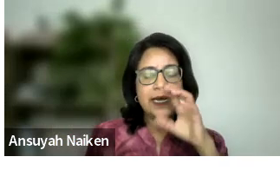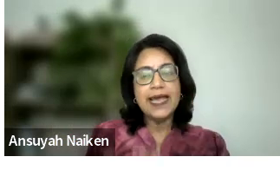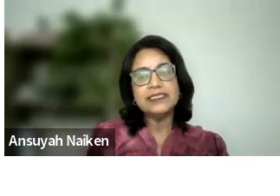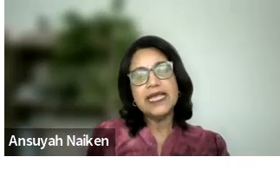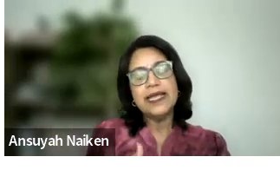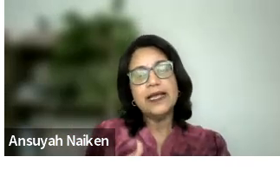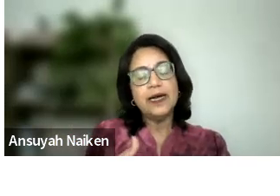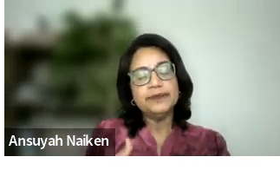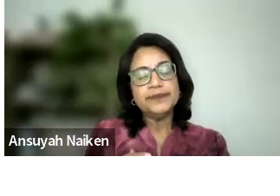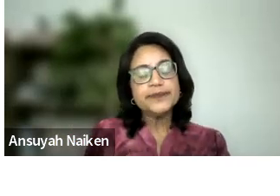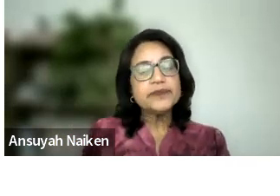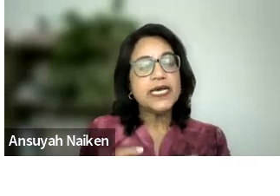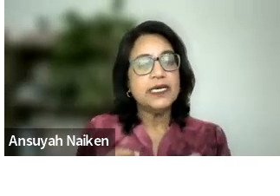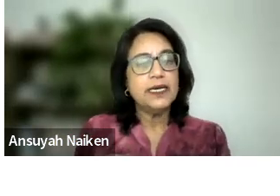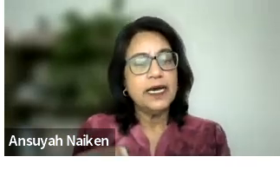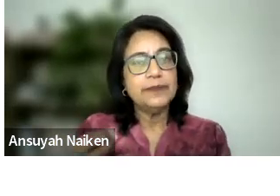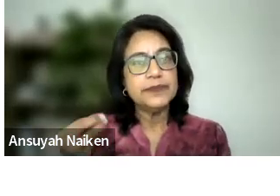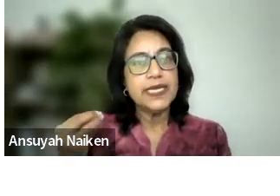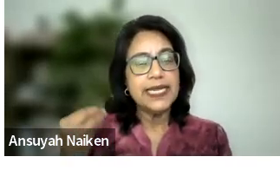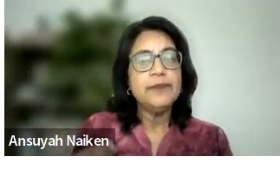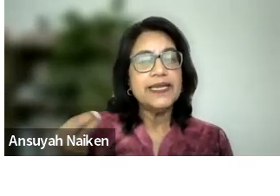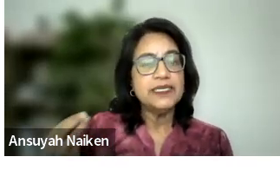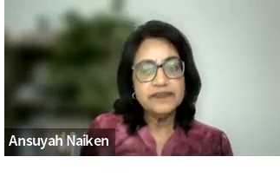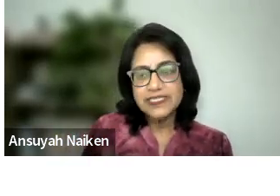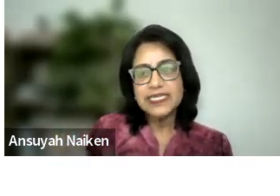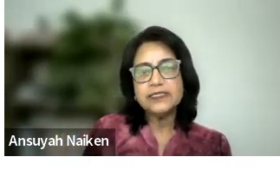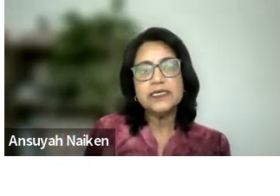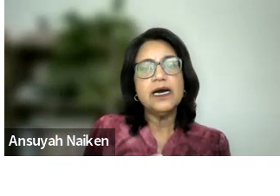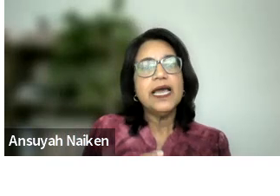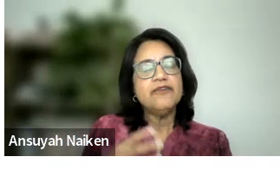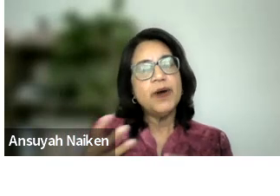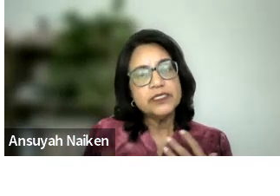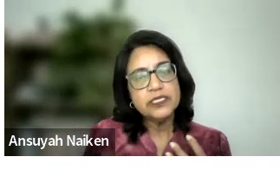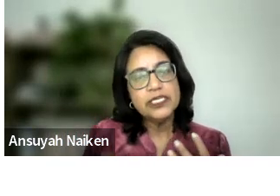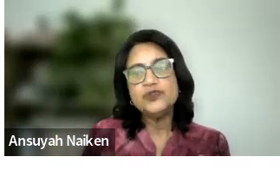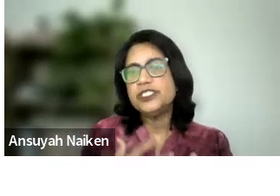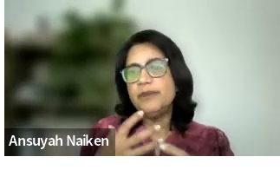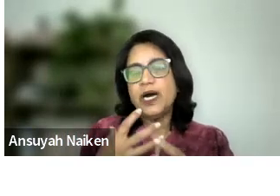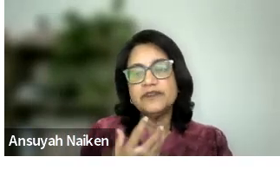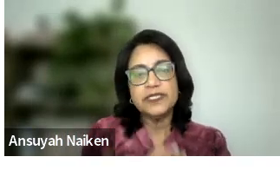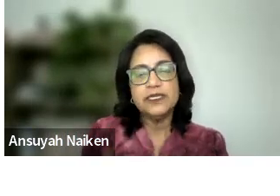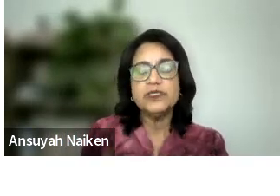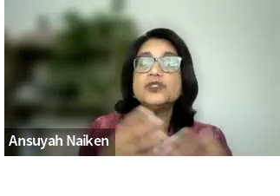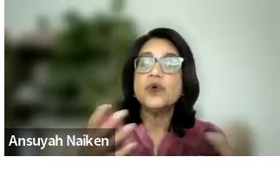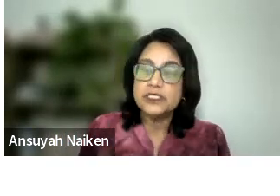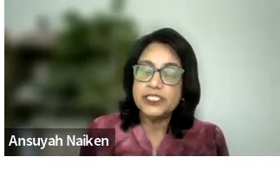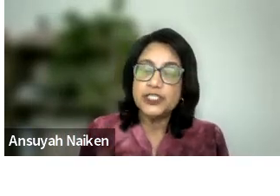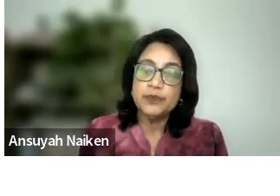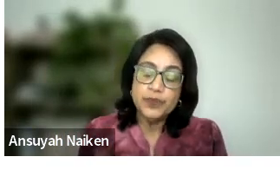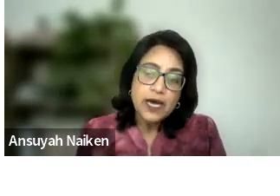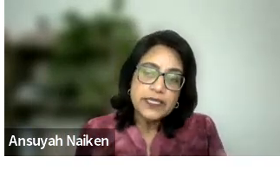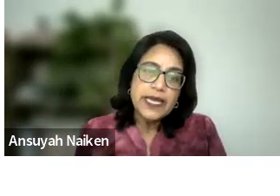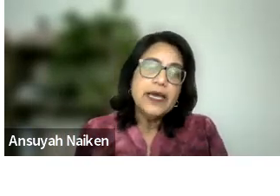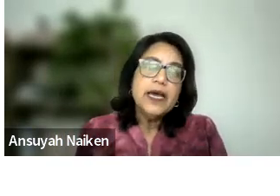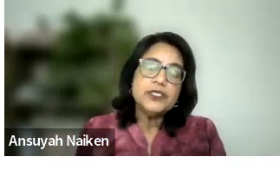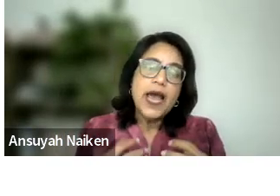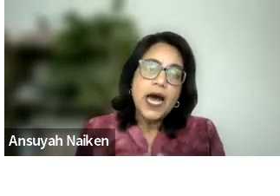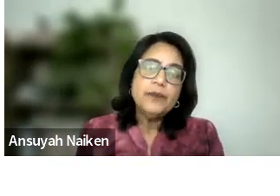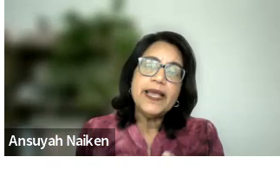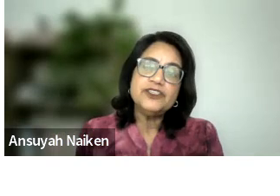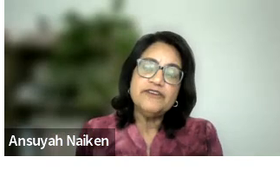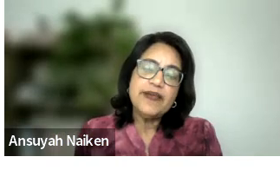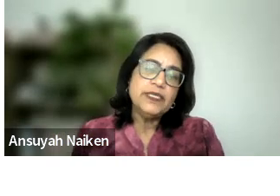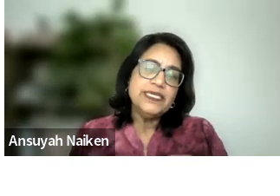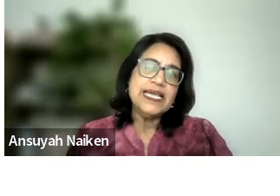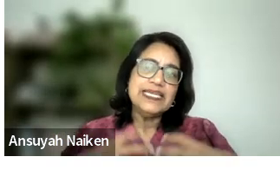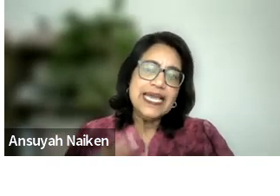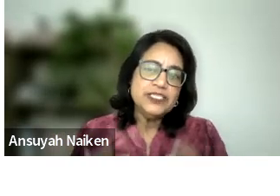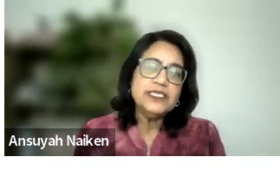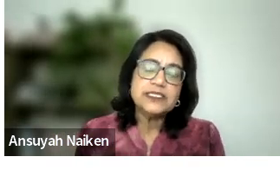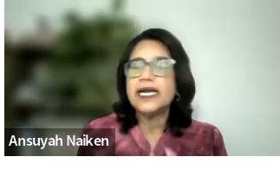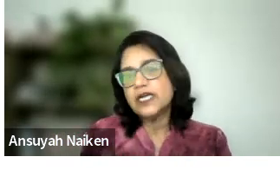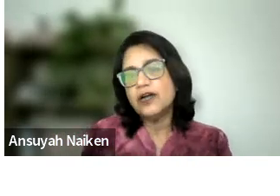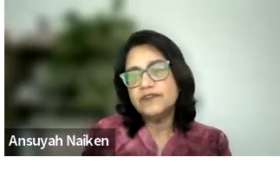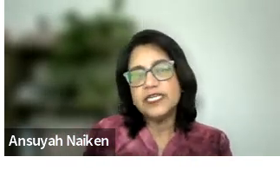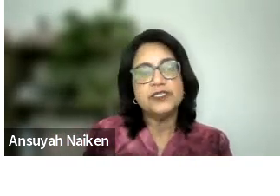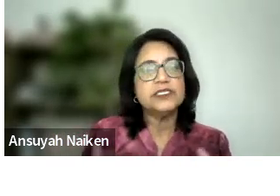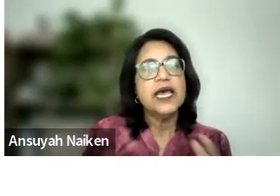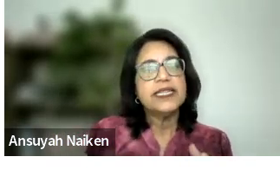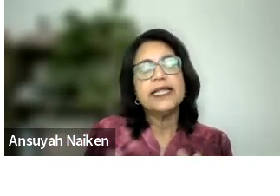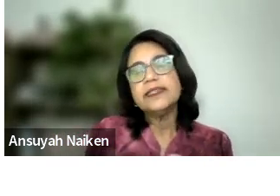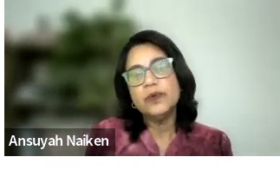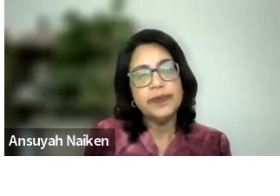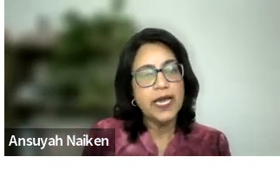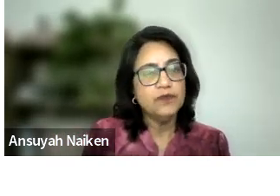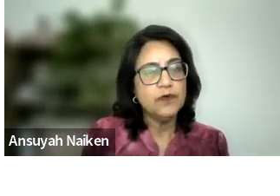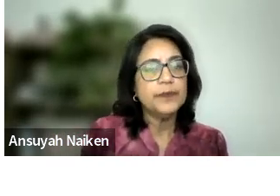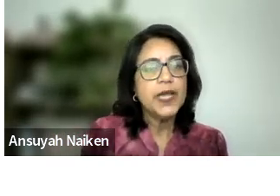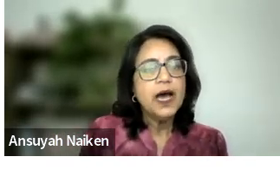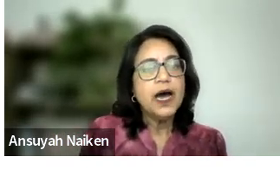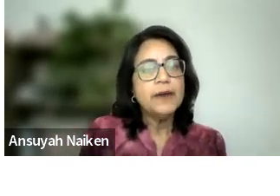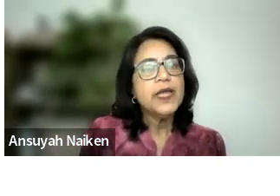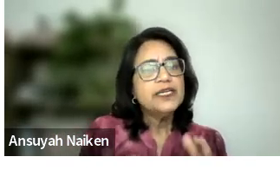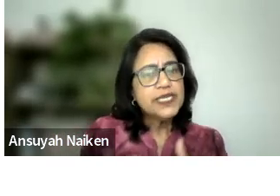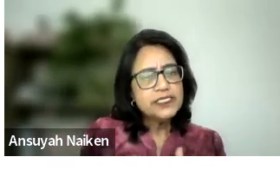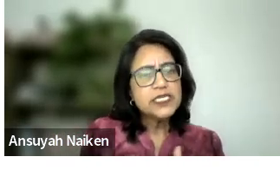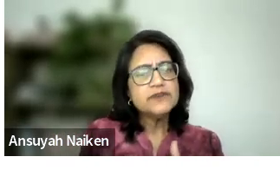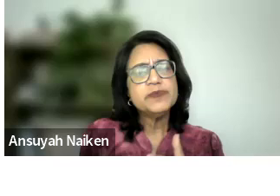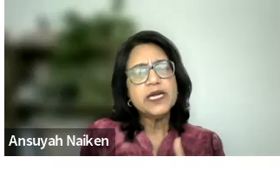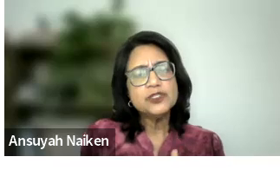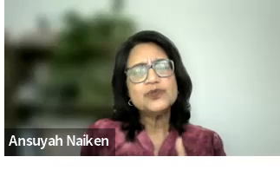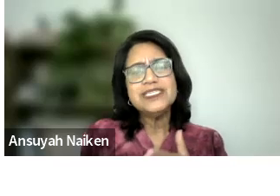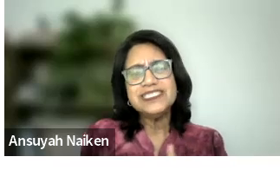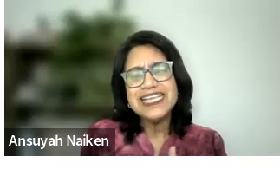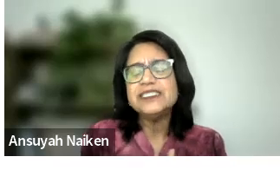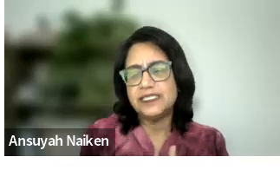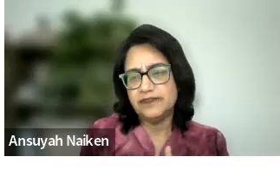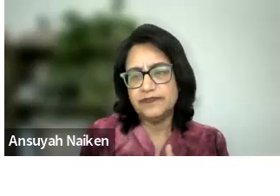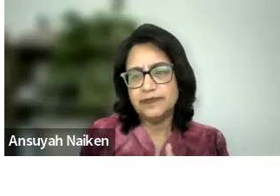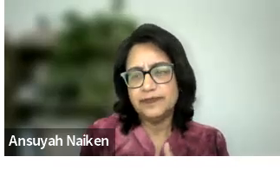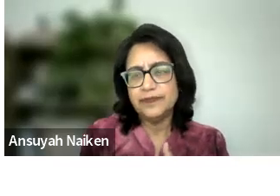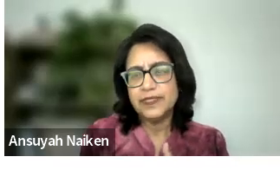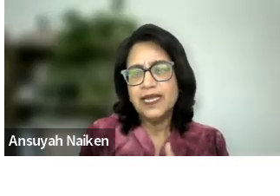And that keeps me from engaging with people outside my community.